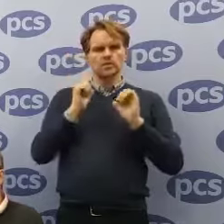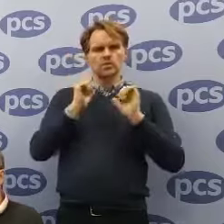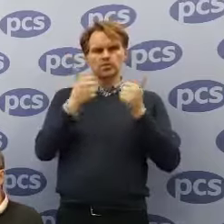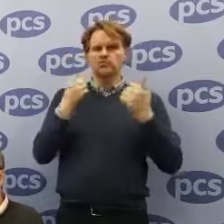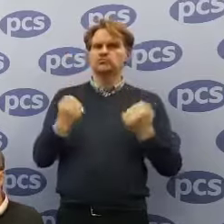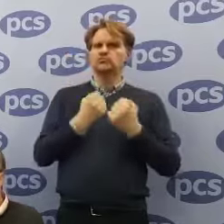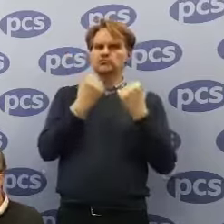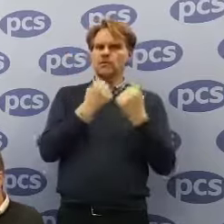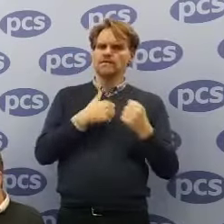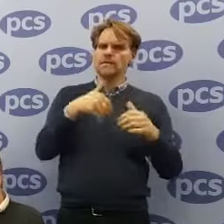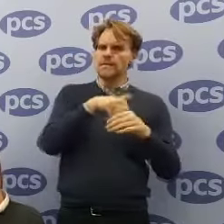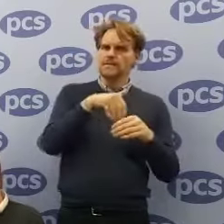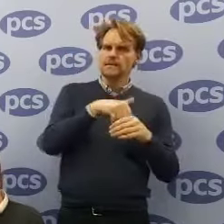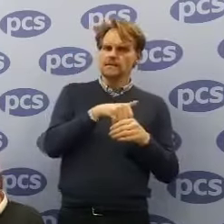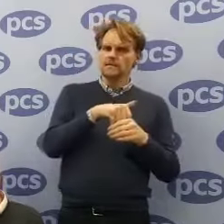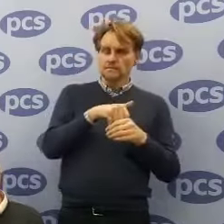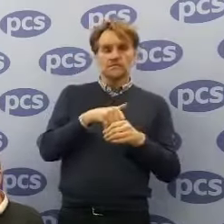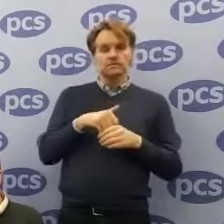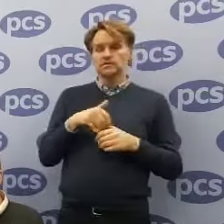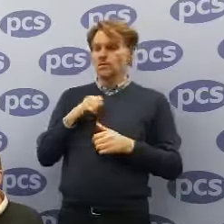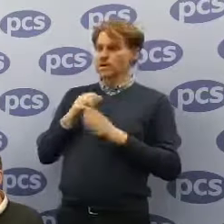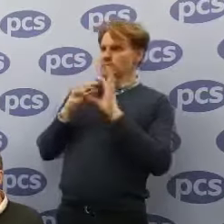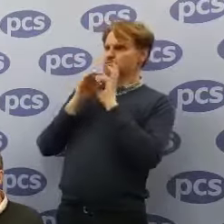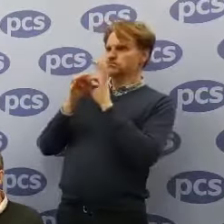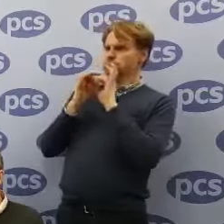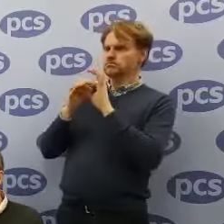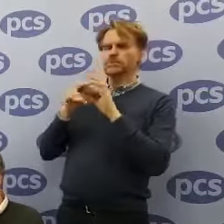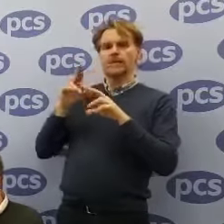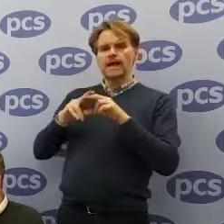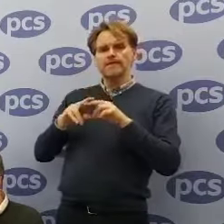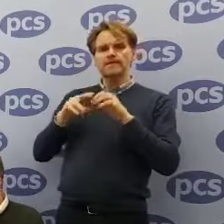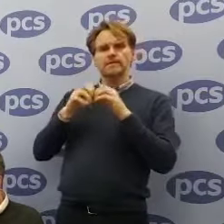therefore we show absolute solidarity to the FBU and we will be studying the